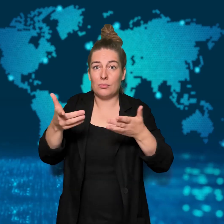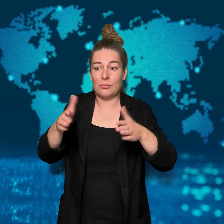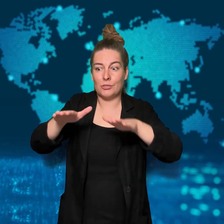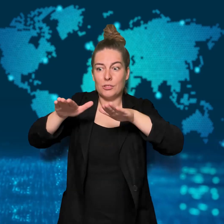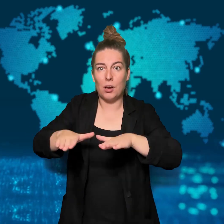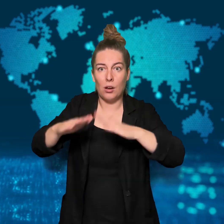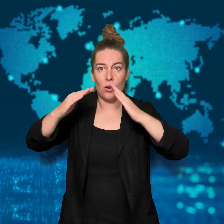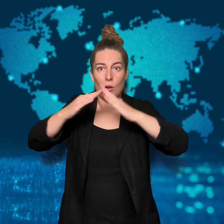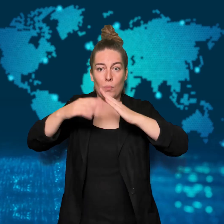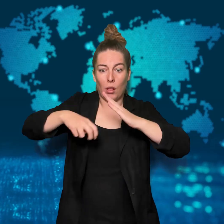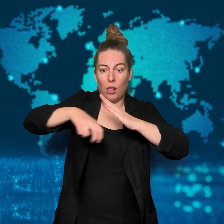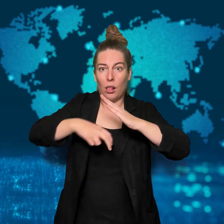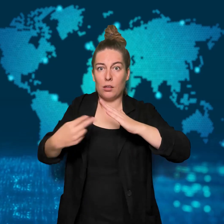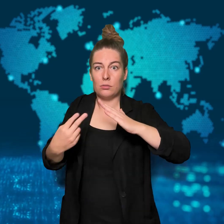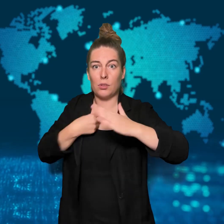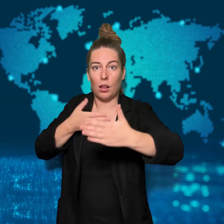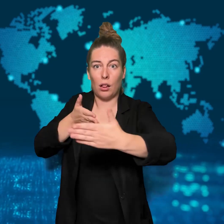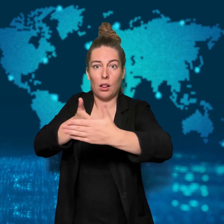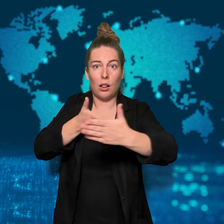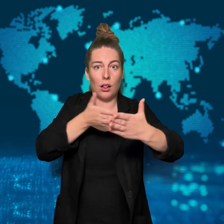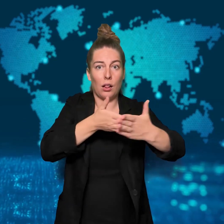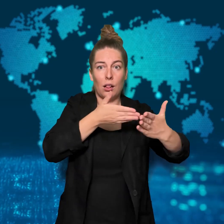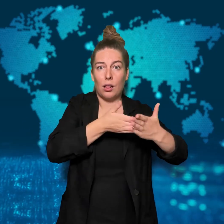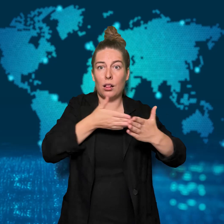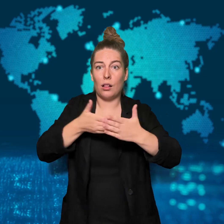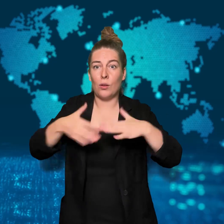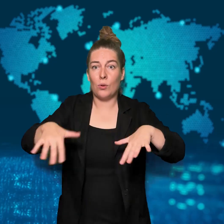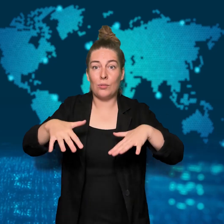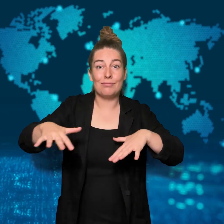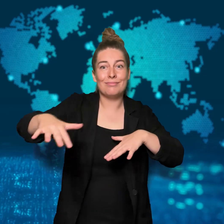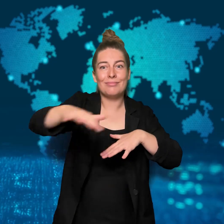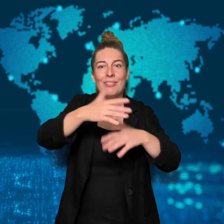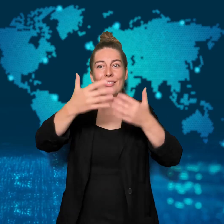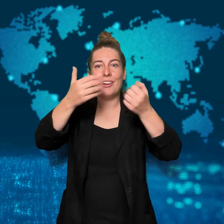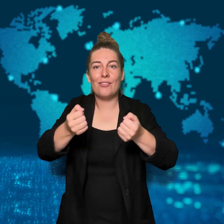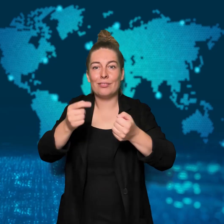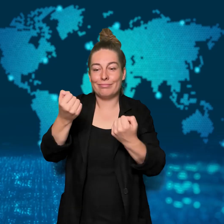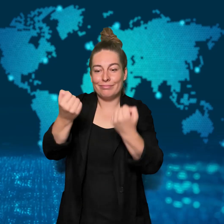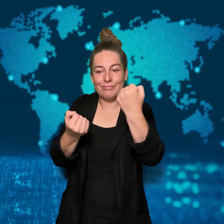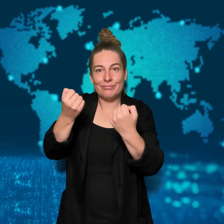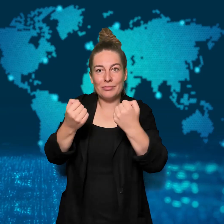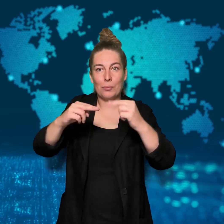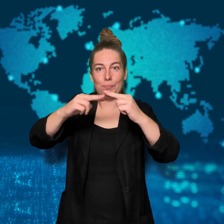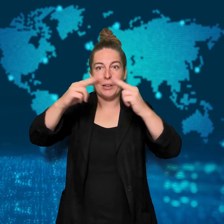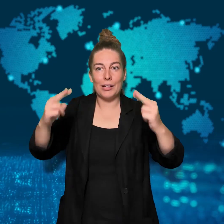the heavy rains and floods that started last month.